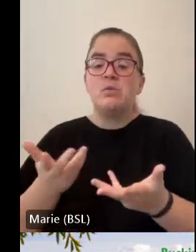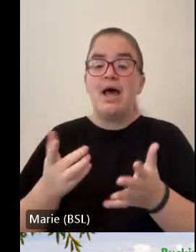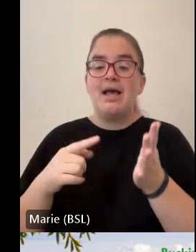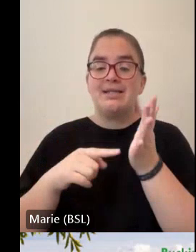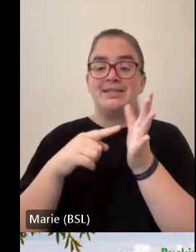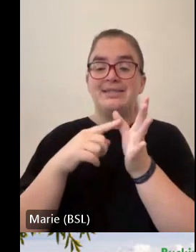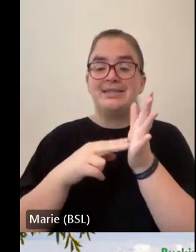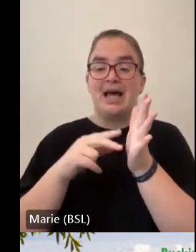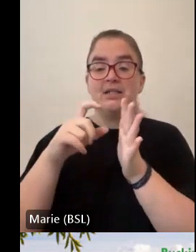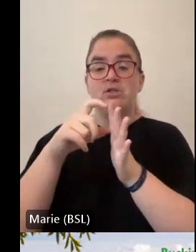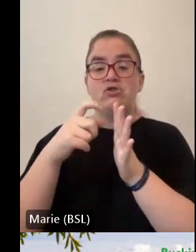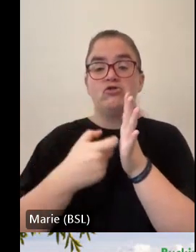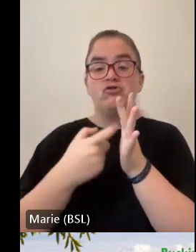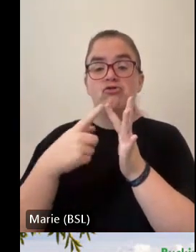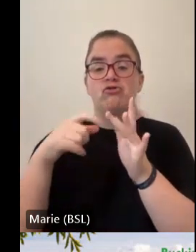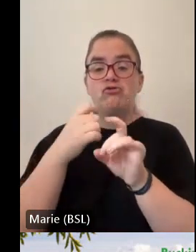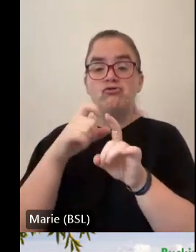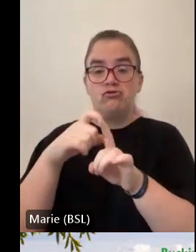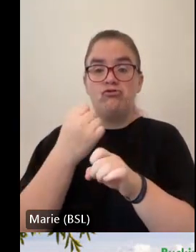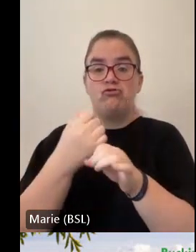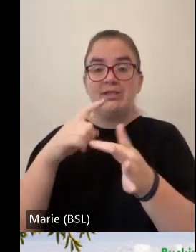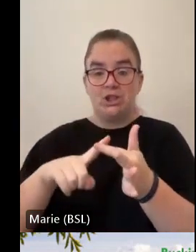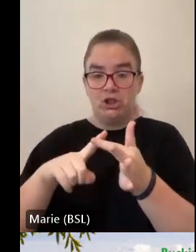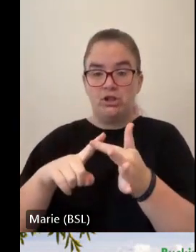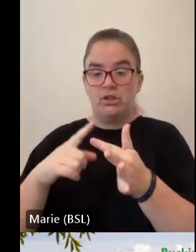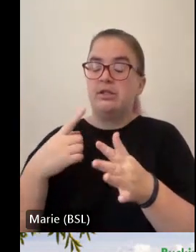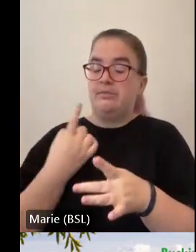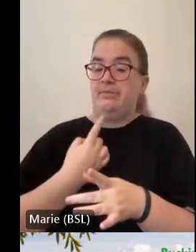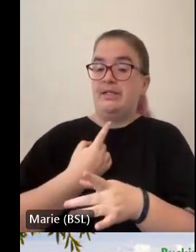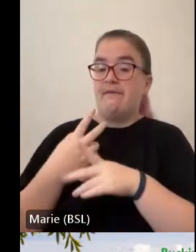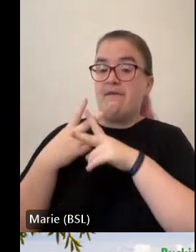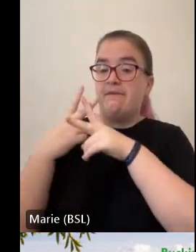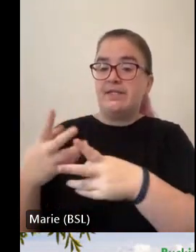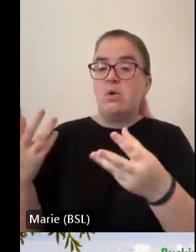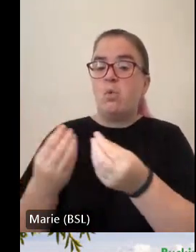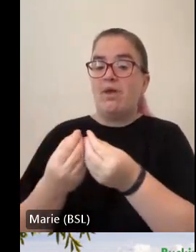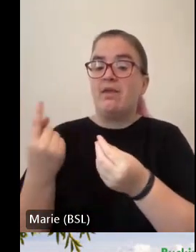UM and I visited with the PCSO who, and we'd both heard that